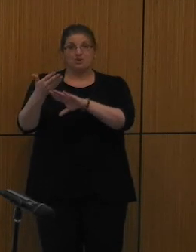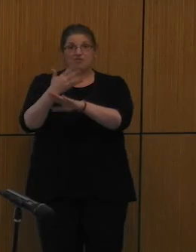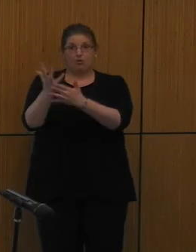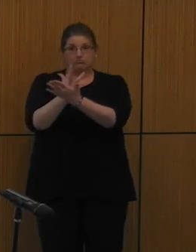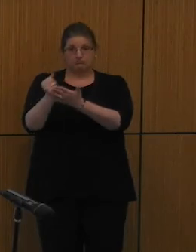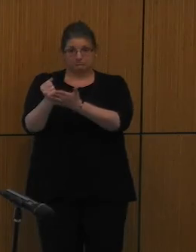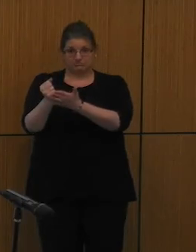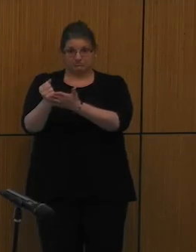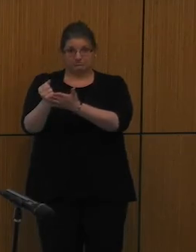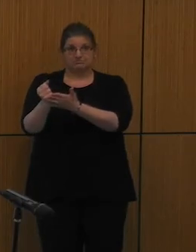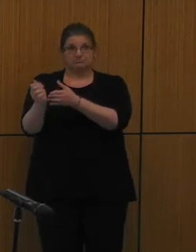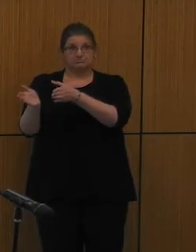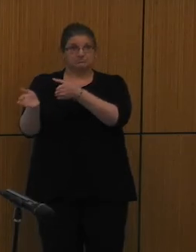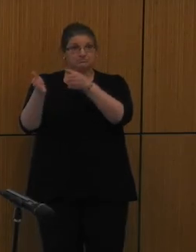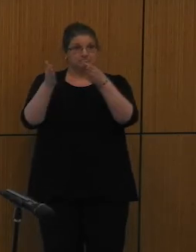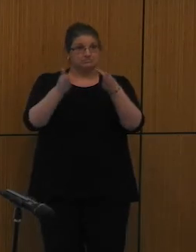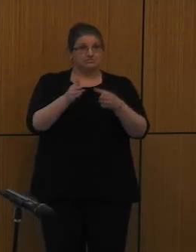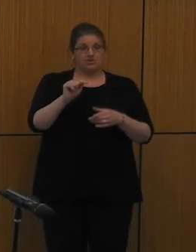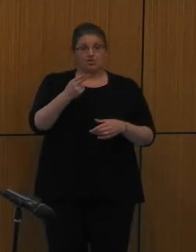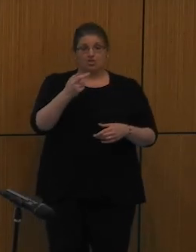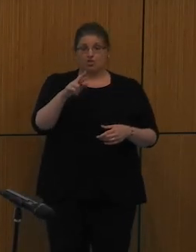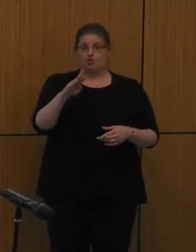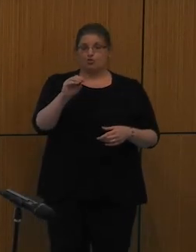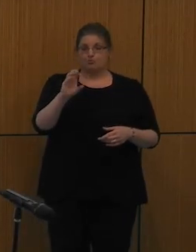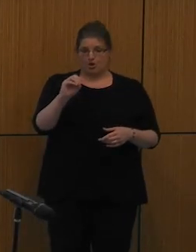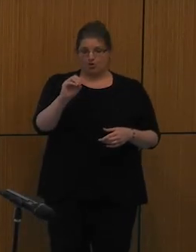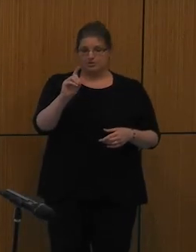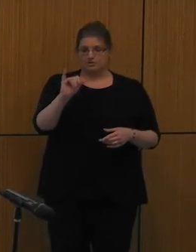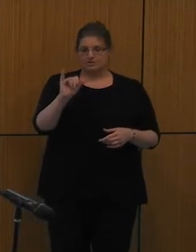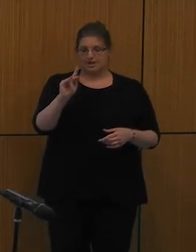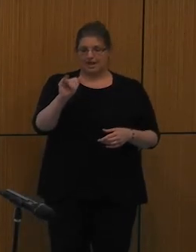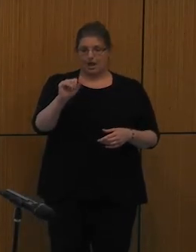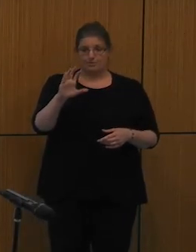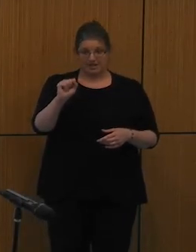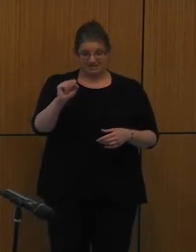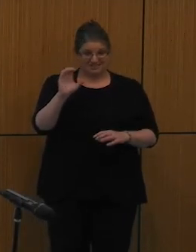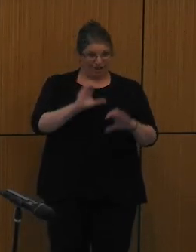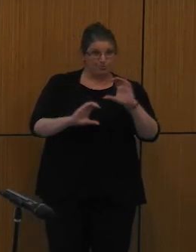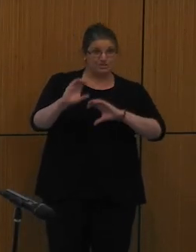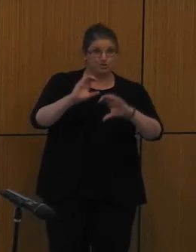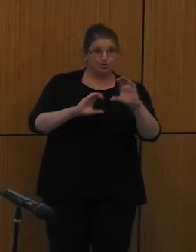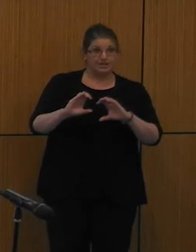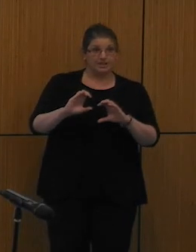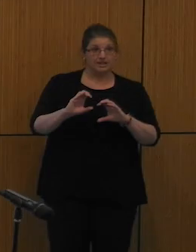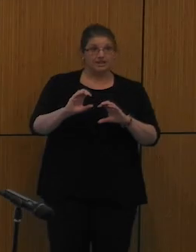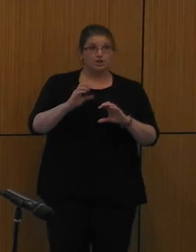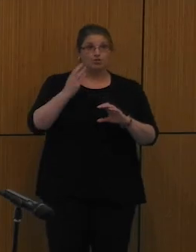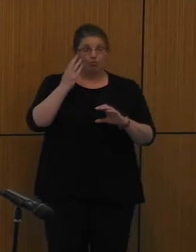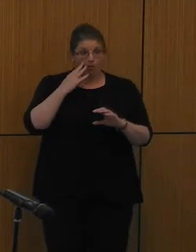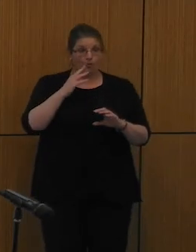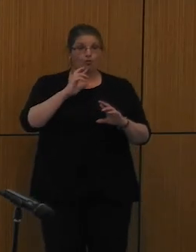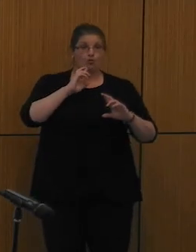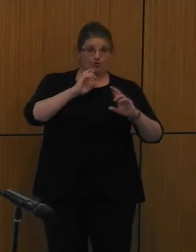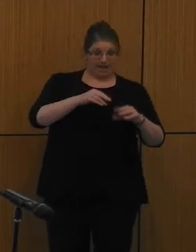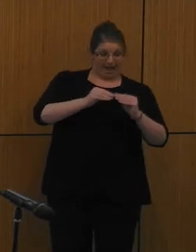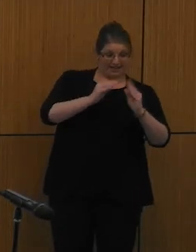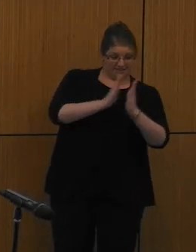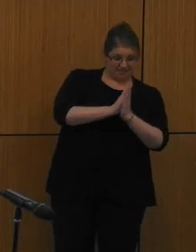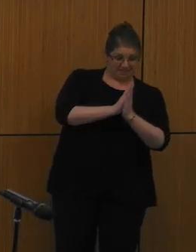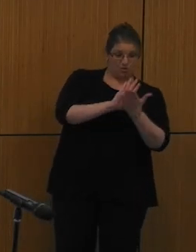Whereas if we think about thermodynamics in chemistry we usually think of it goes from reactants to products. Nice even system.